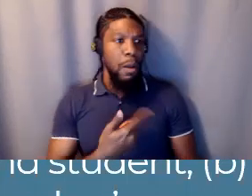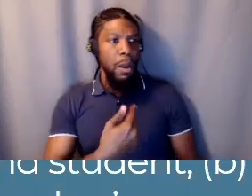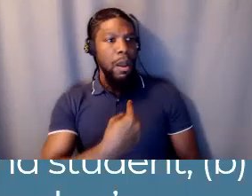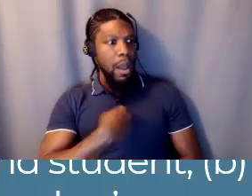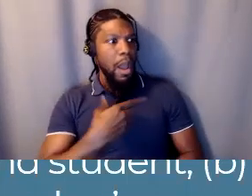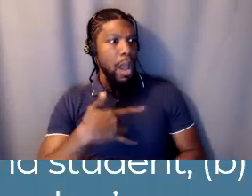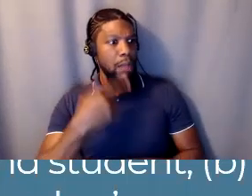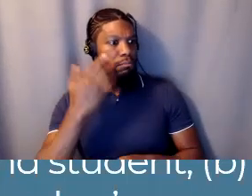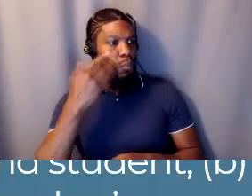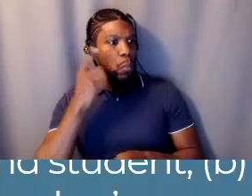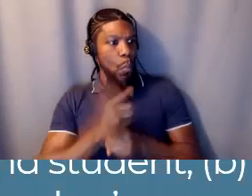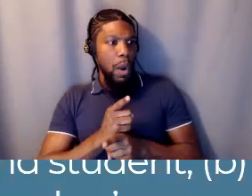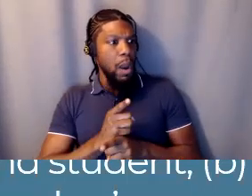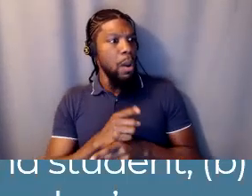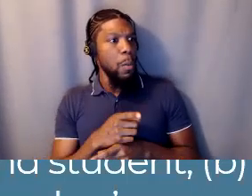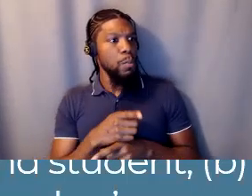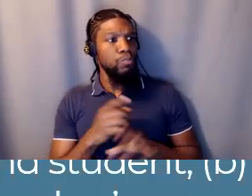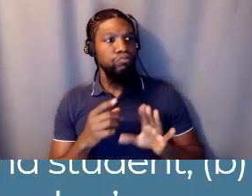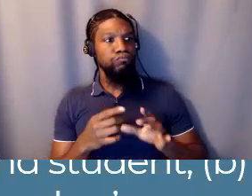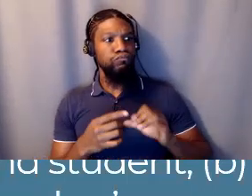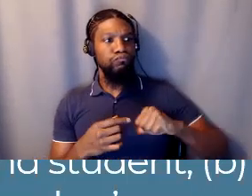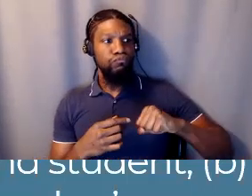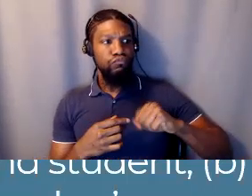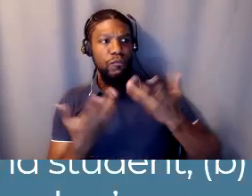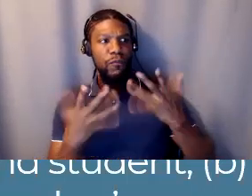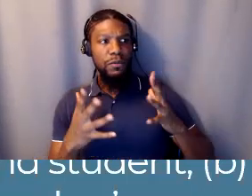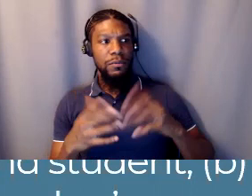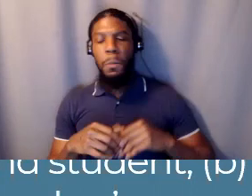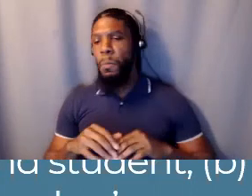but that's also been found in studies by Reis back in 2015.